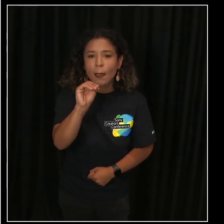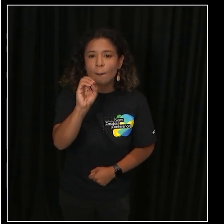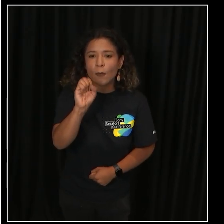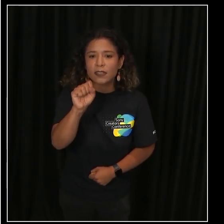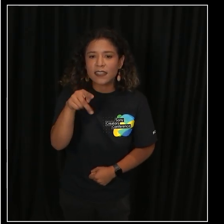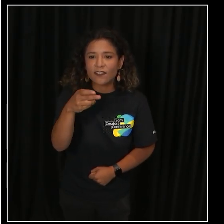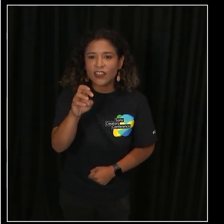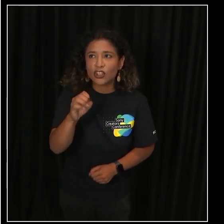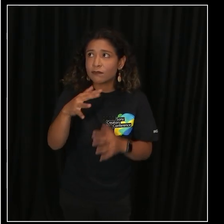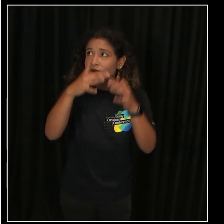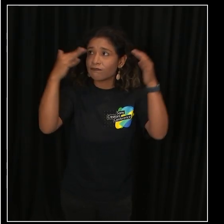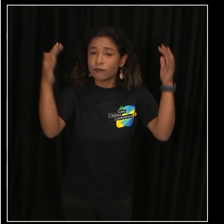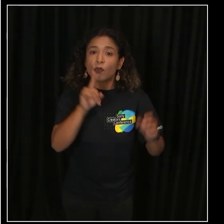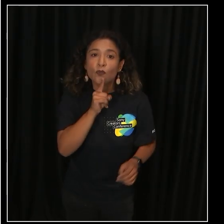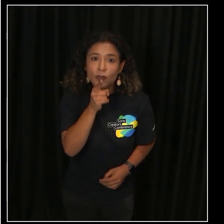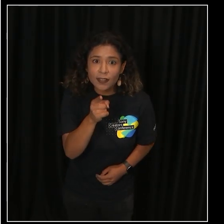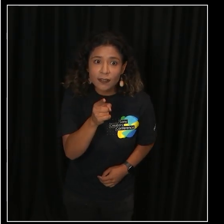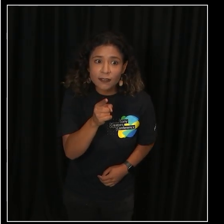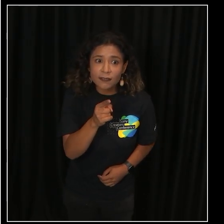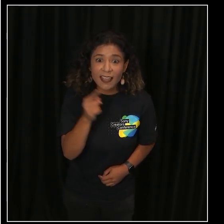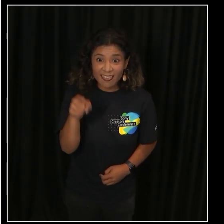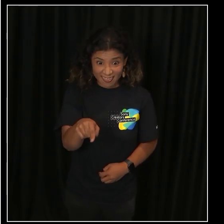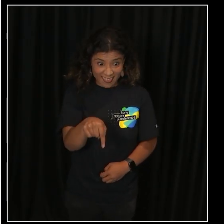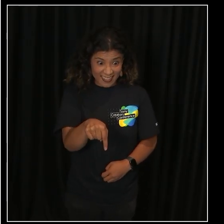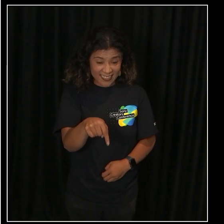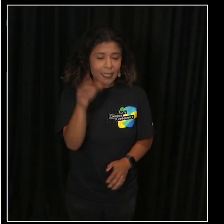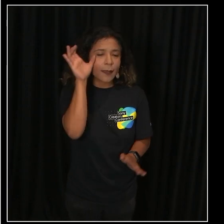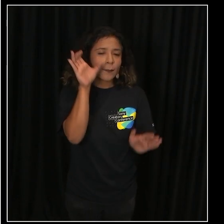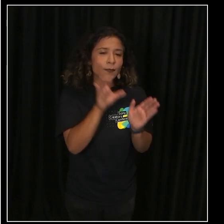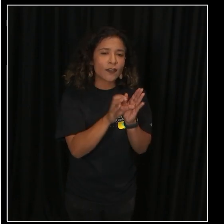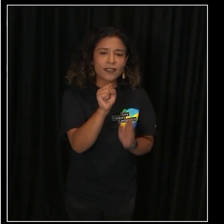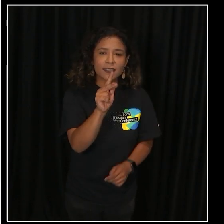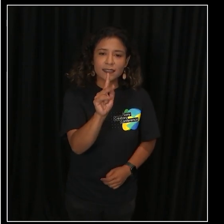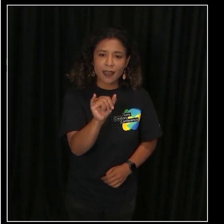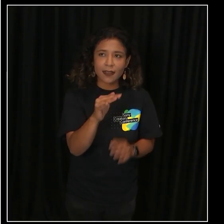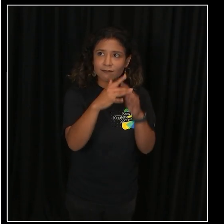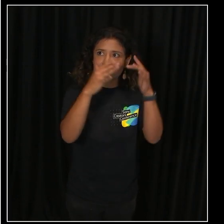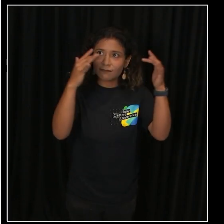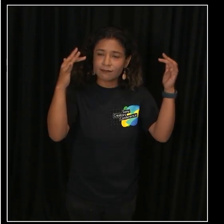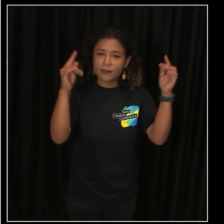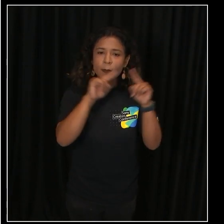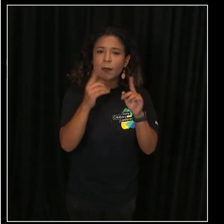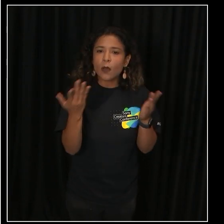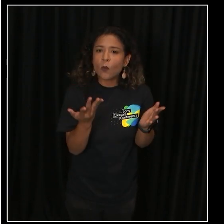This is a real photograph of the sky. But basically what is skylight